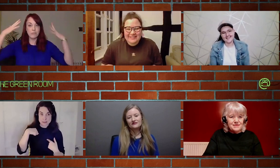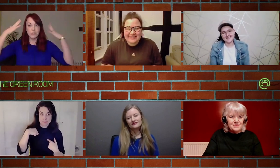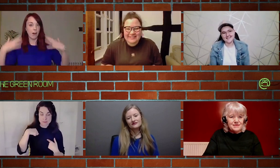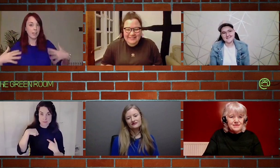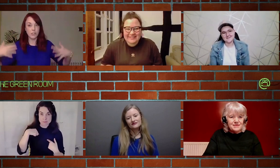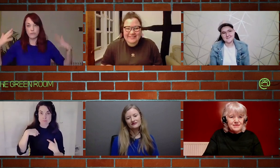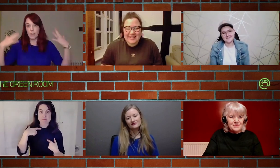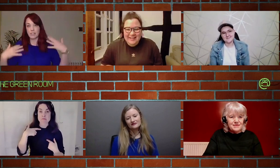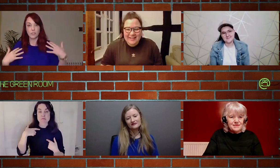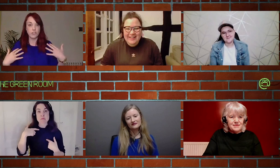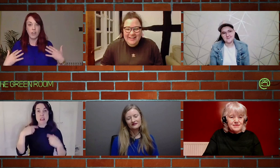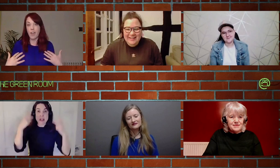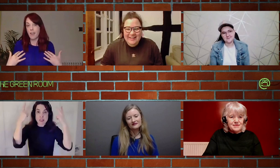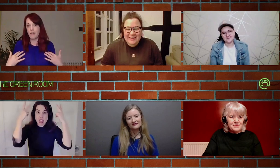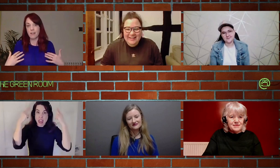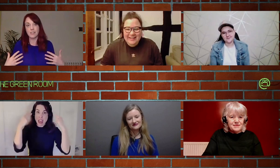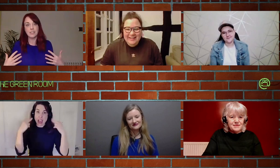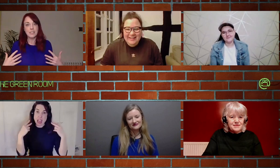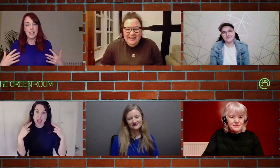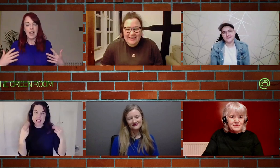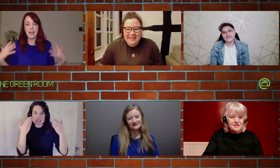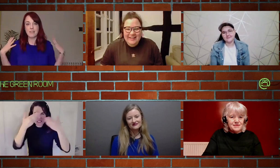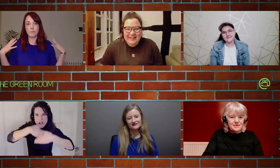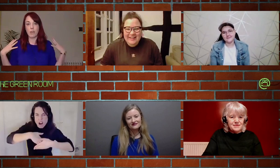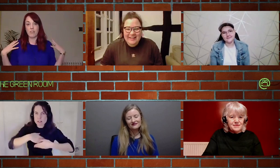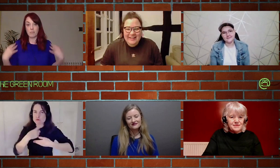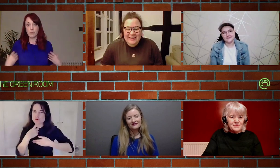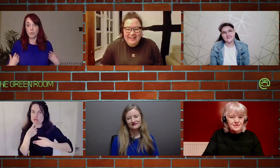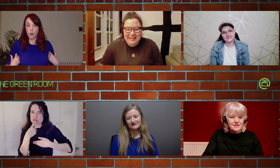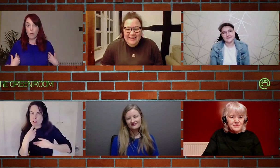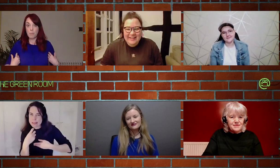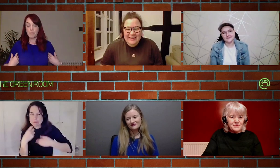darkish reddish hair. I am wearing a blue top.